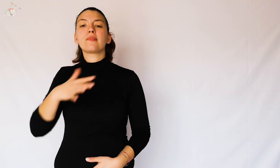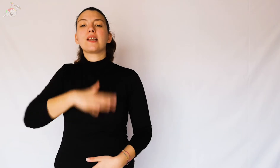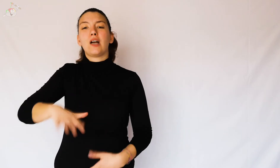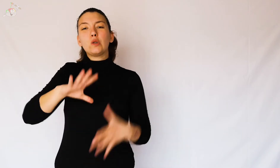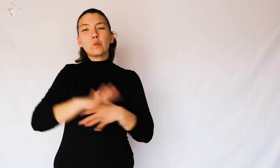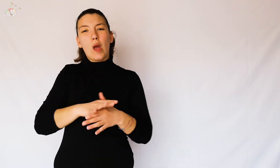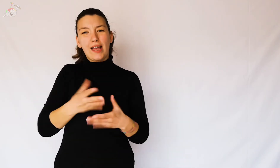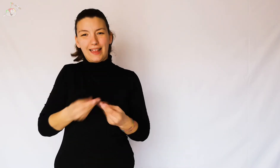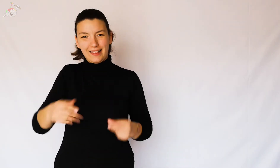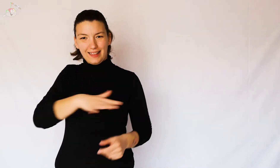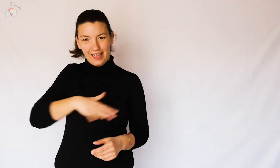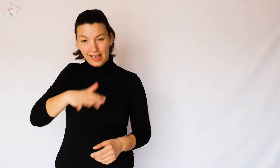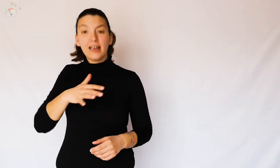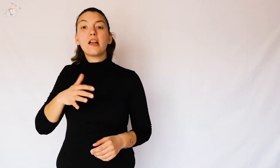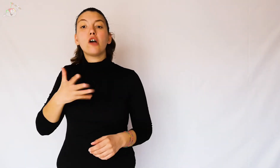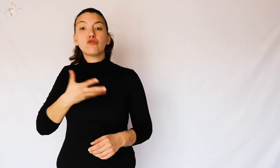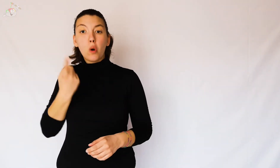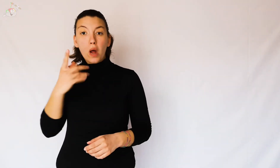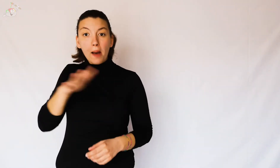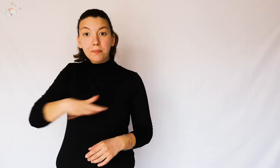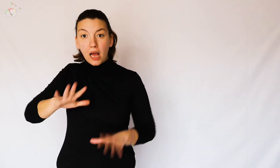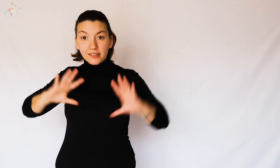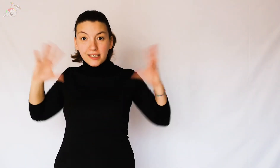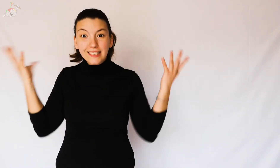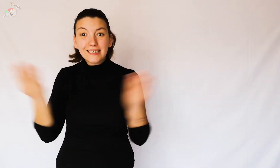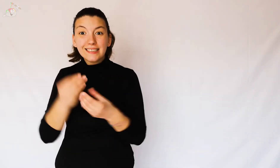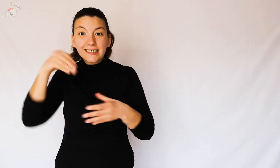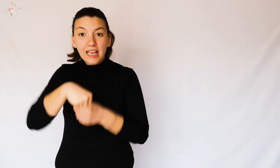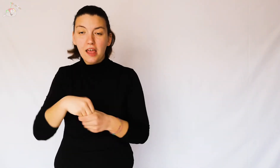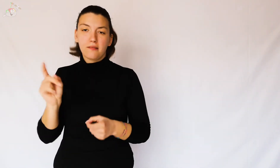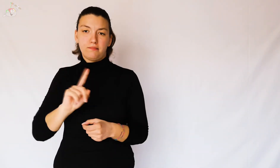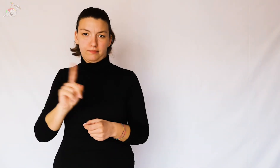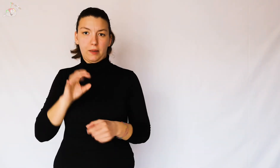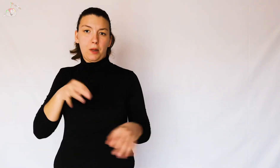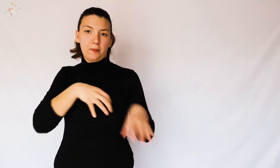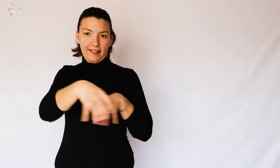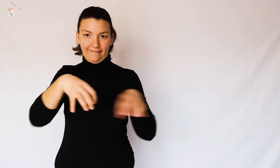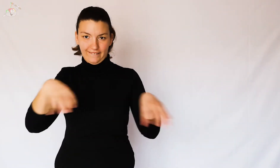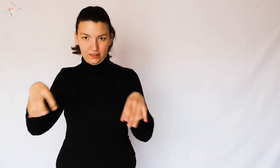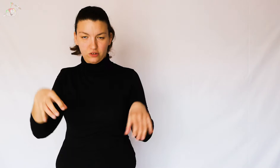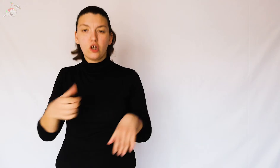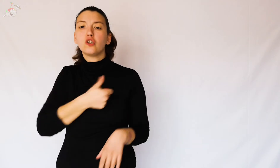Ground teams do not have a single square, but divided squares.